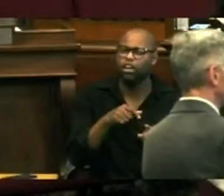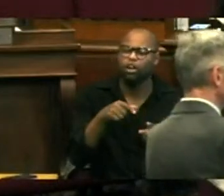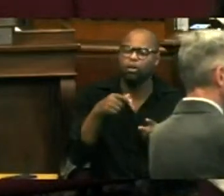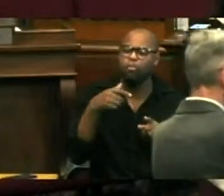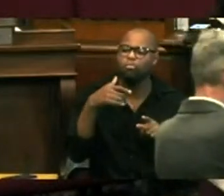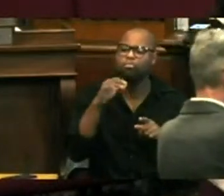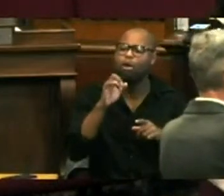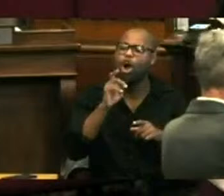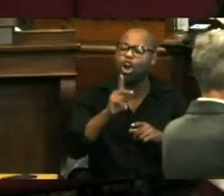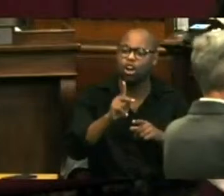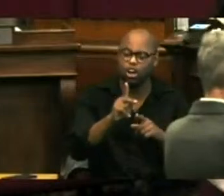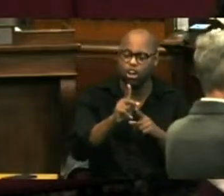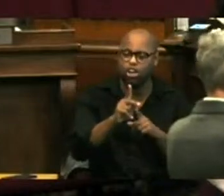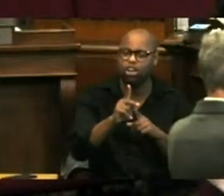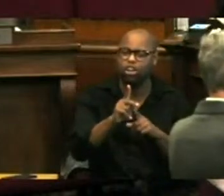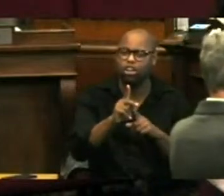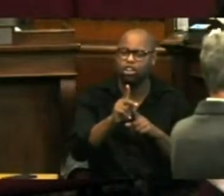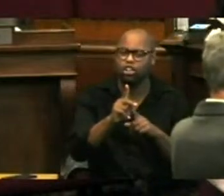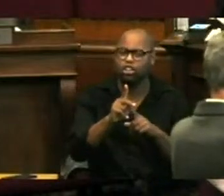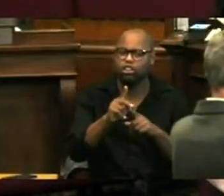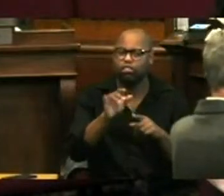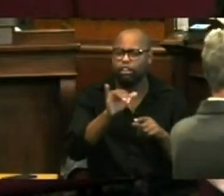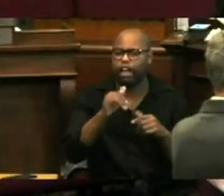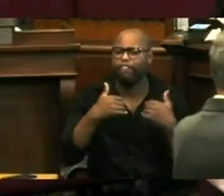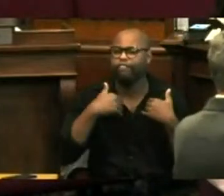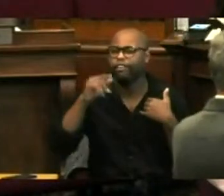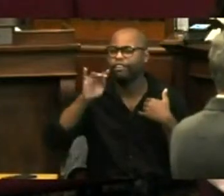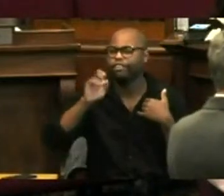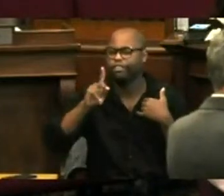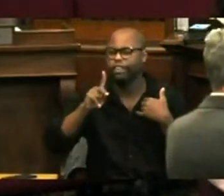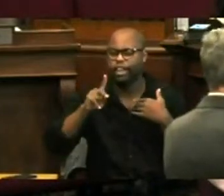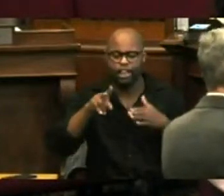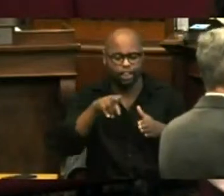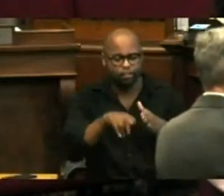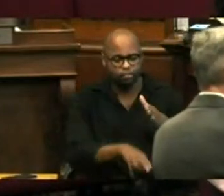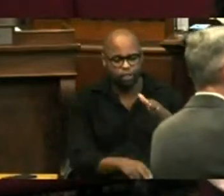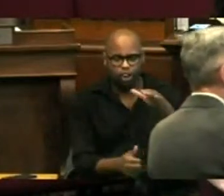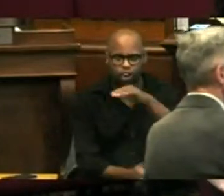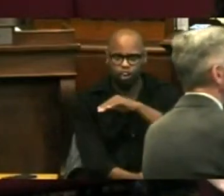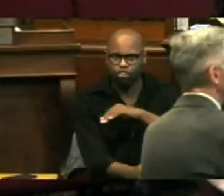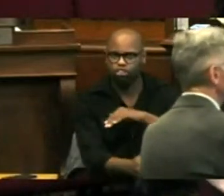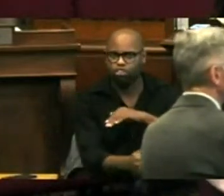and turned them into additional parkland by constructing tanks.